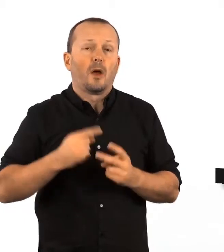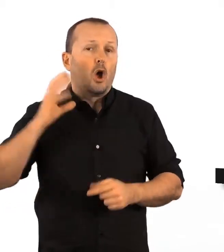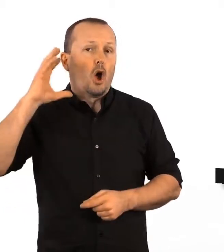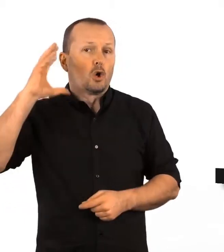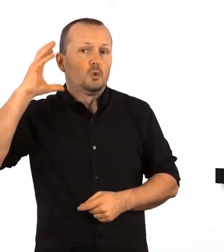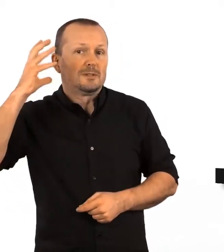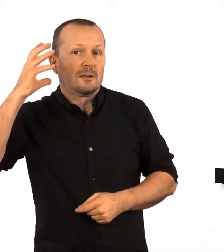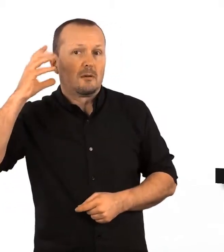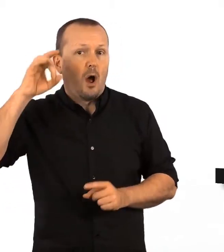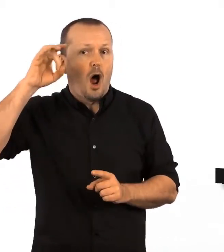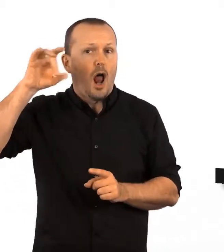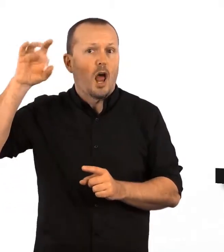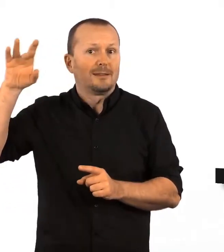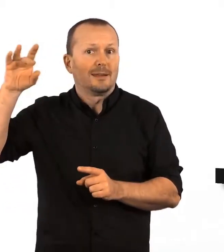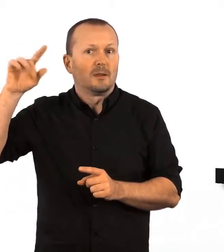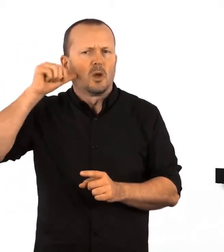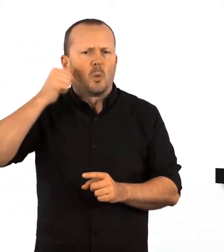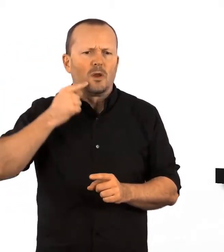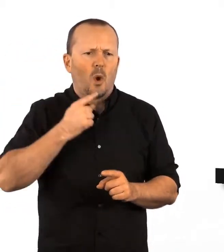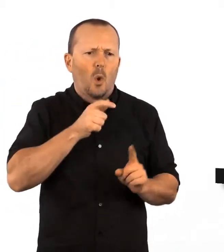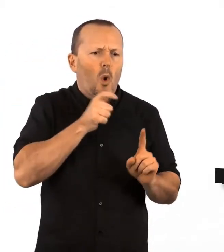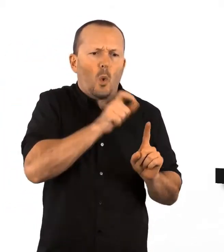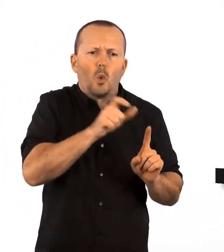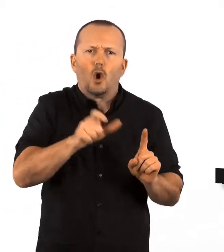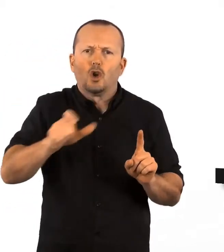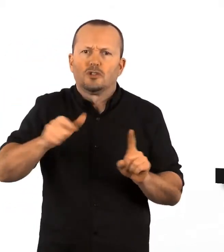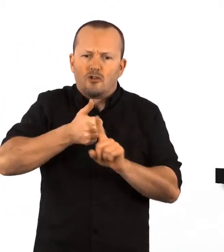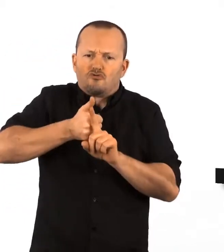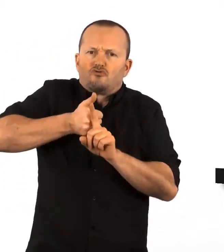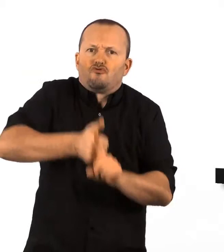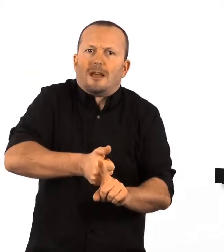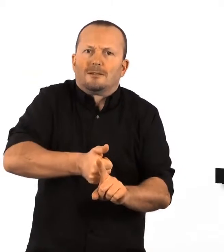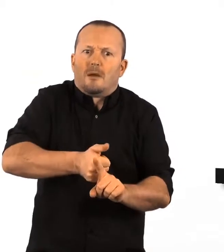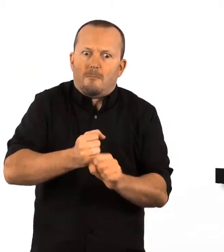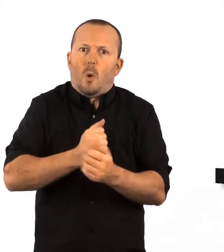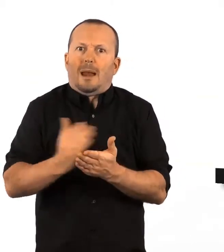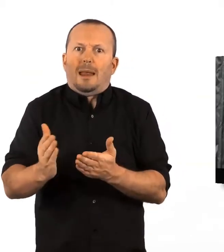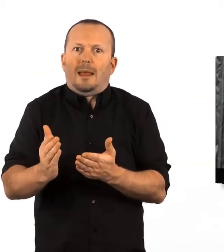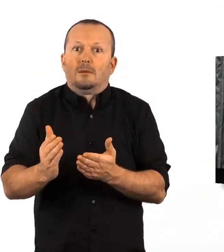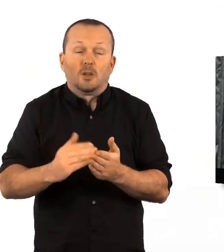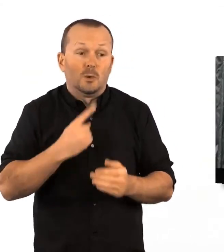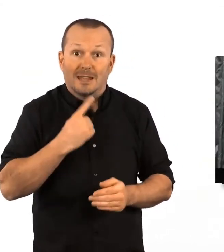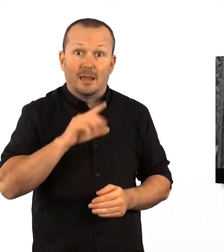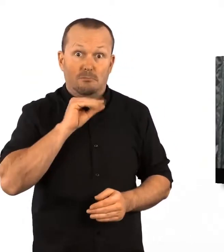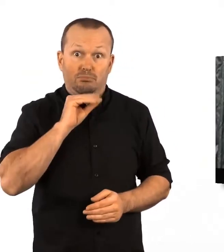so we know that stress is one way of highlighting what you’re saying. ‘Go and get your…